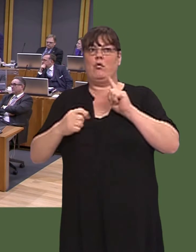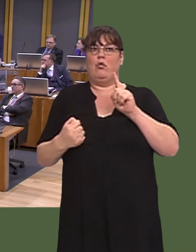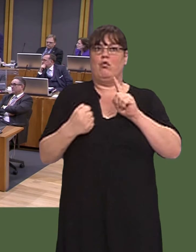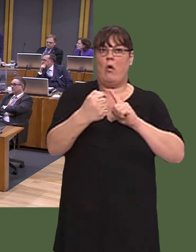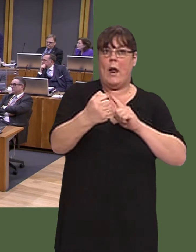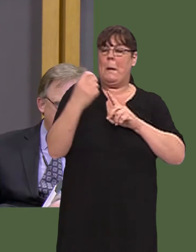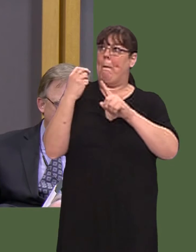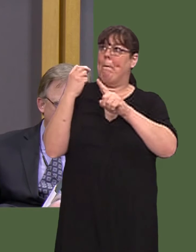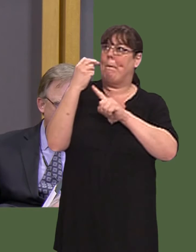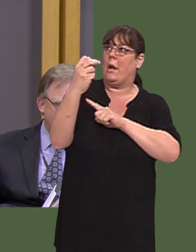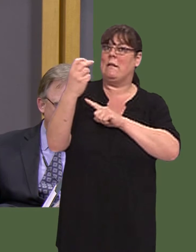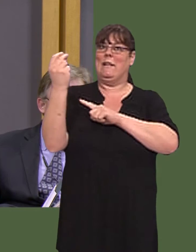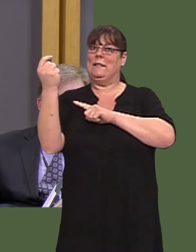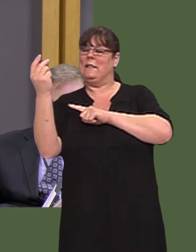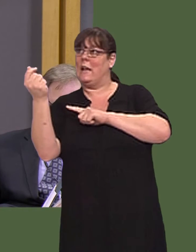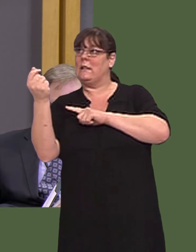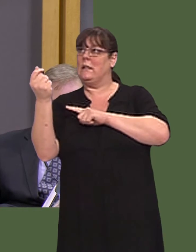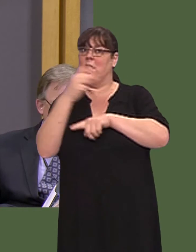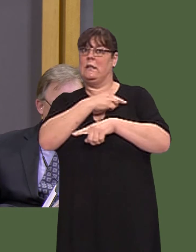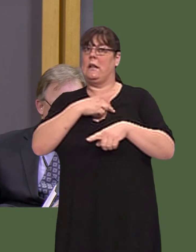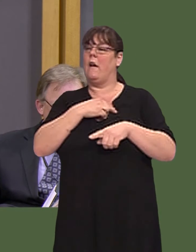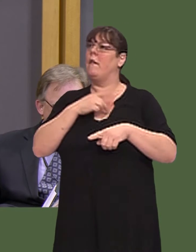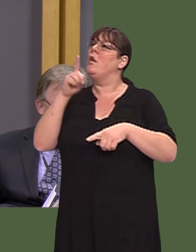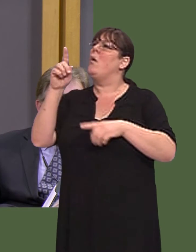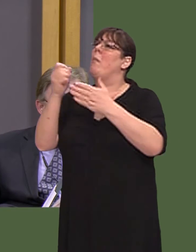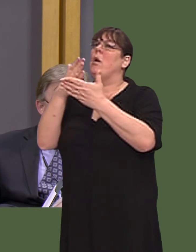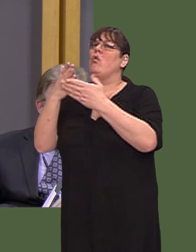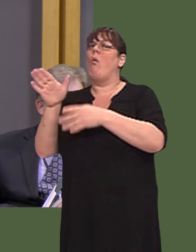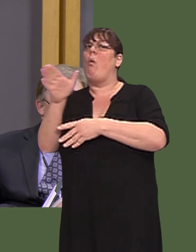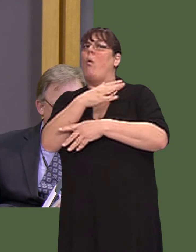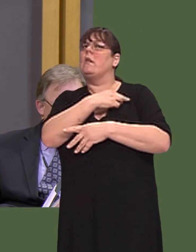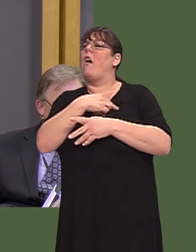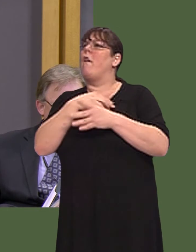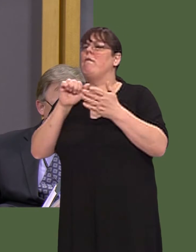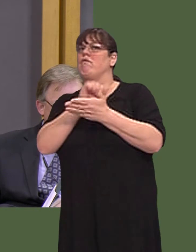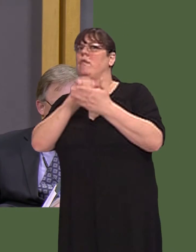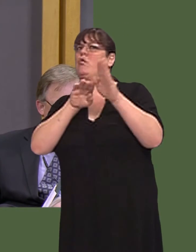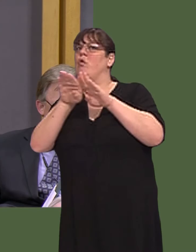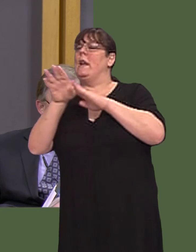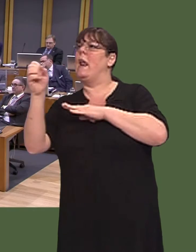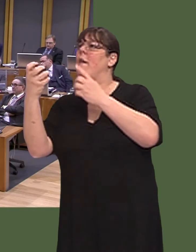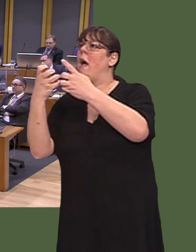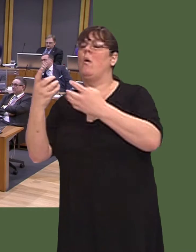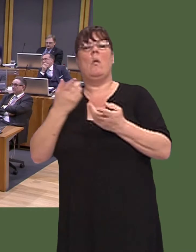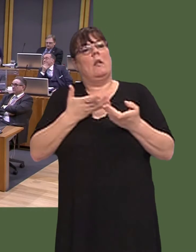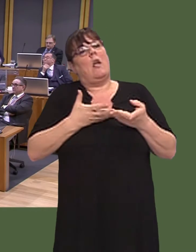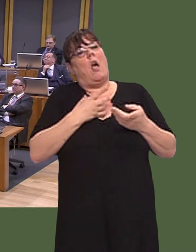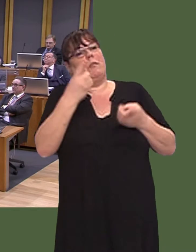What can your Government do to ensure that transport staff are properly trained in this respect? Carwyn Jones: Well, itís a matter for the operators, of course, to ensure they comply